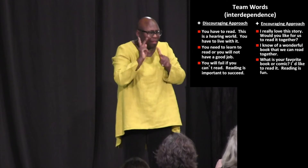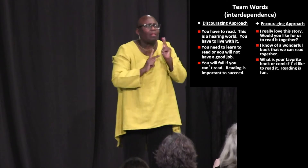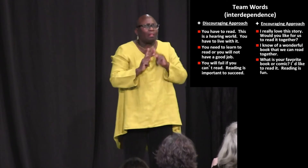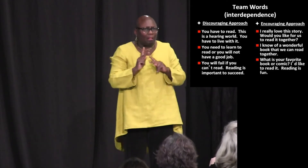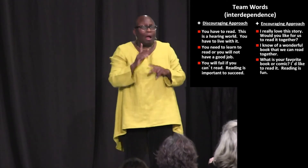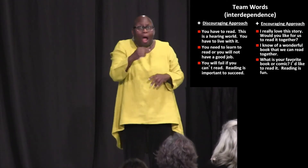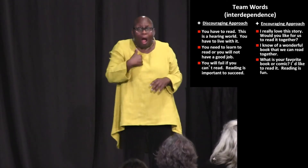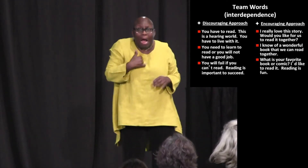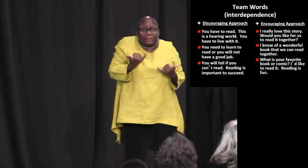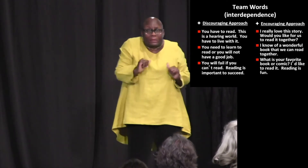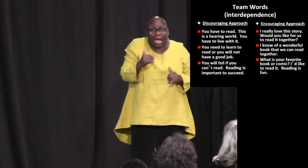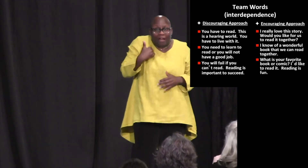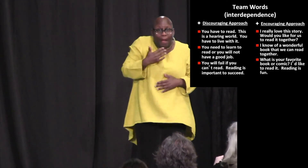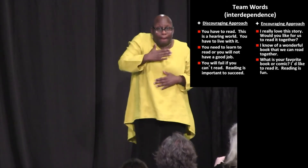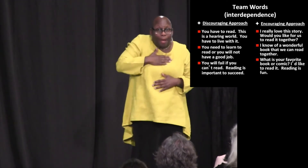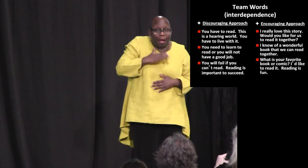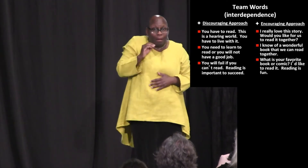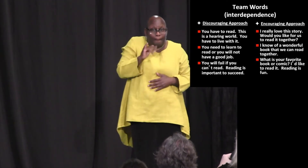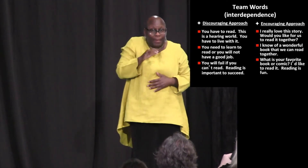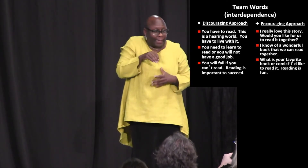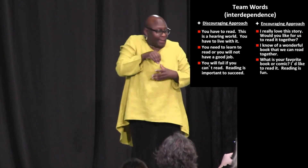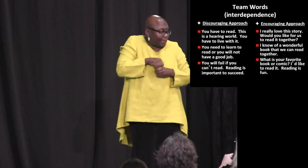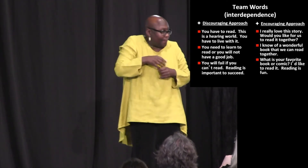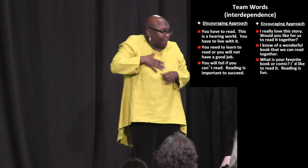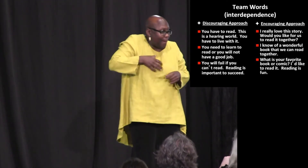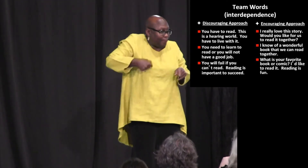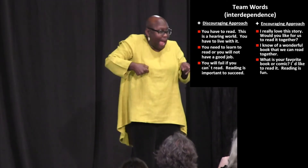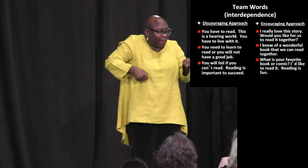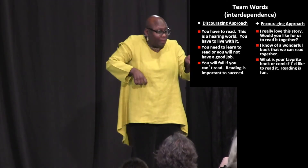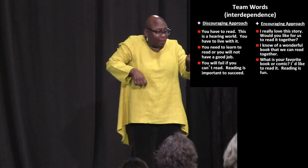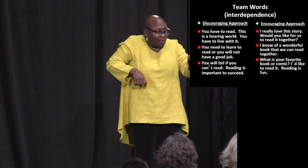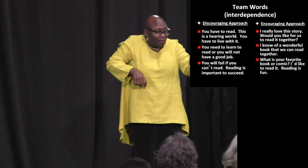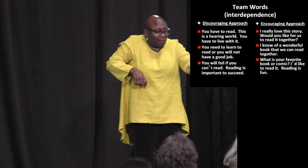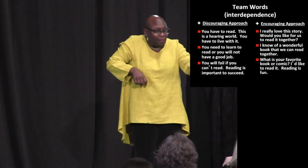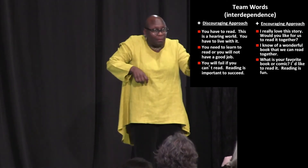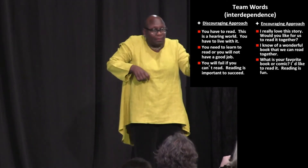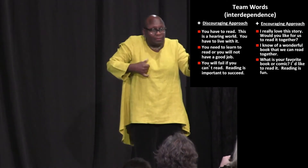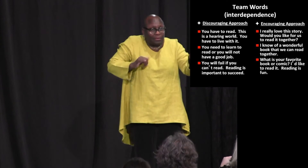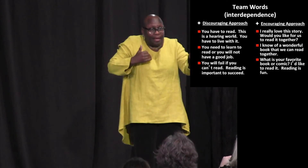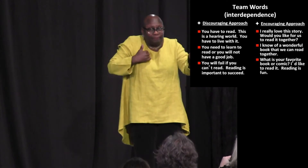I bet if you ask deaf adults who are fluent readers what they first started reading,